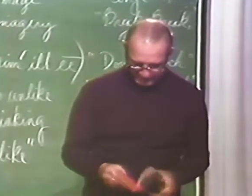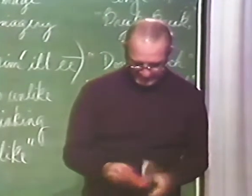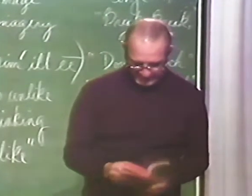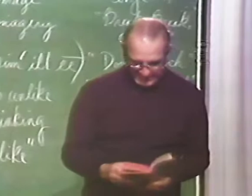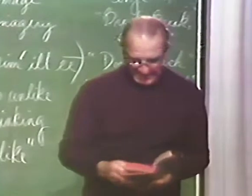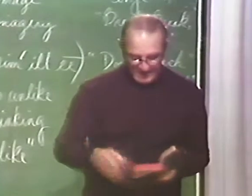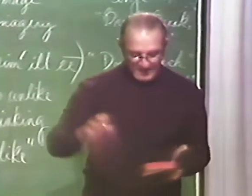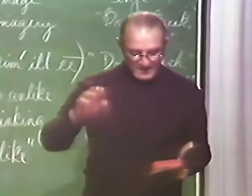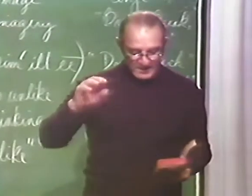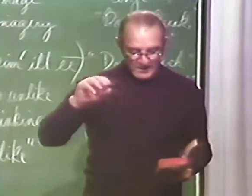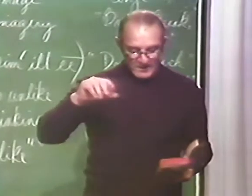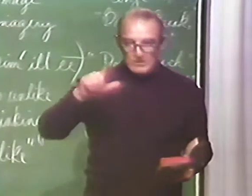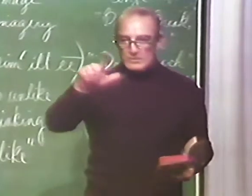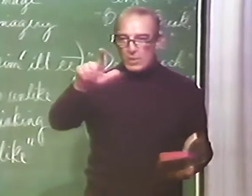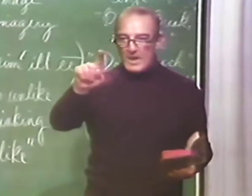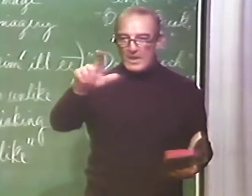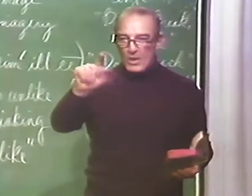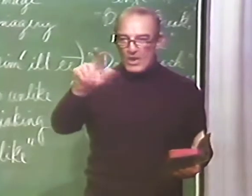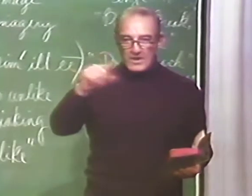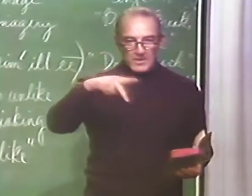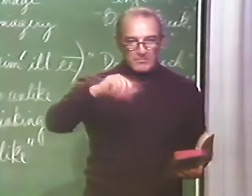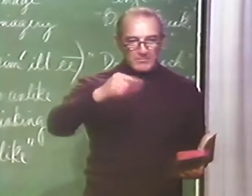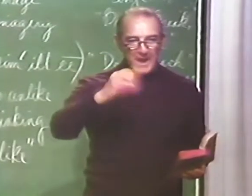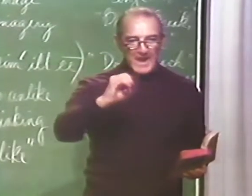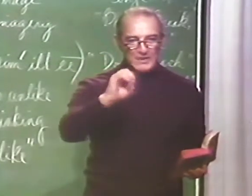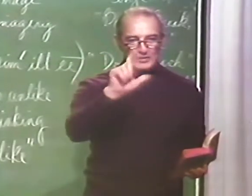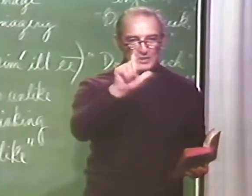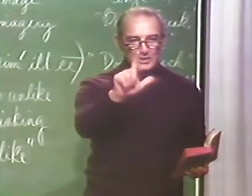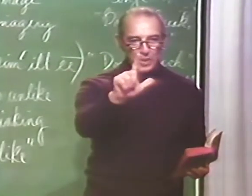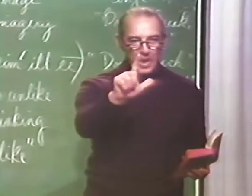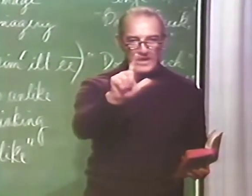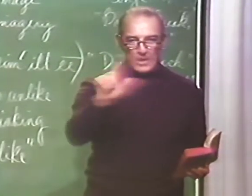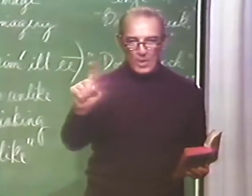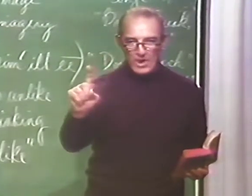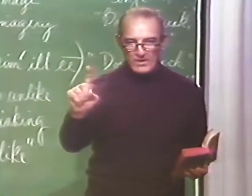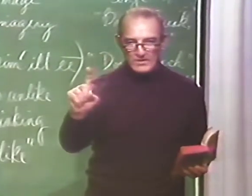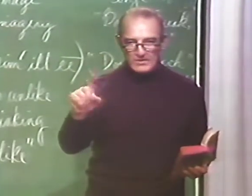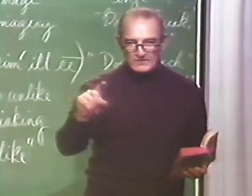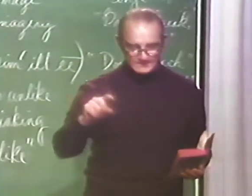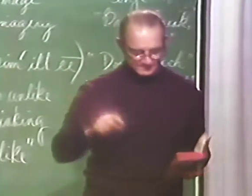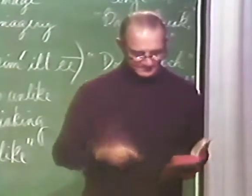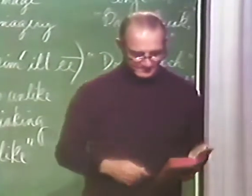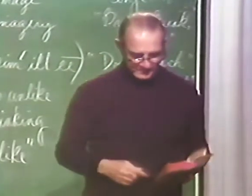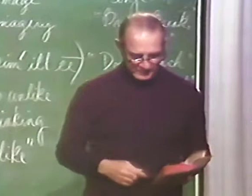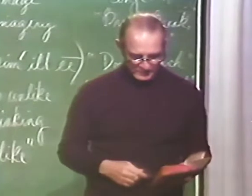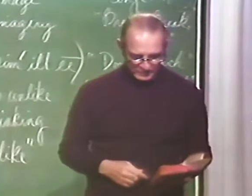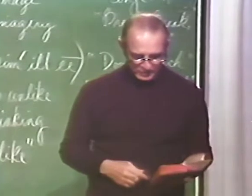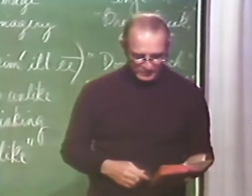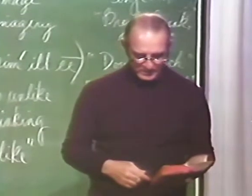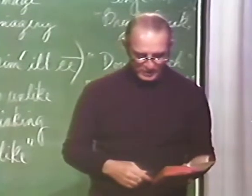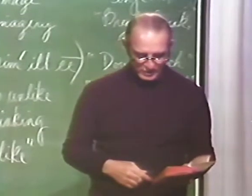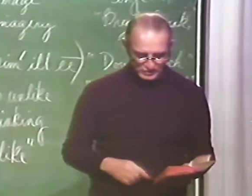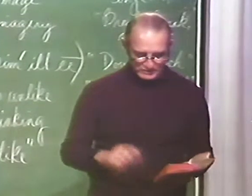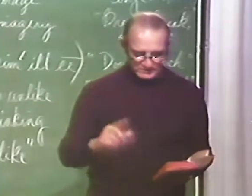MAKE THE MOST OF... 21. PAGE 21.